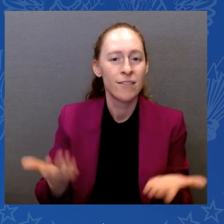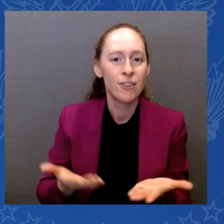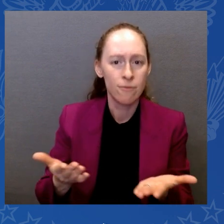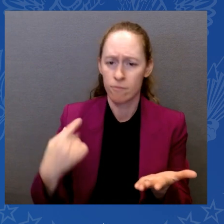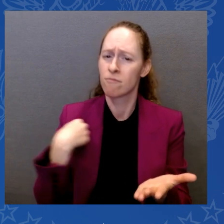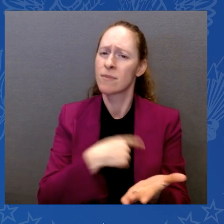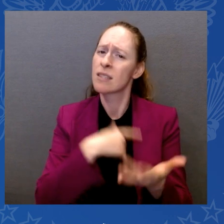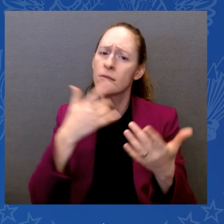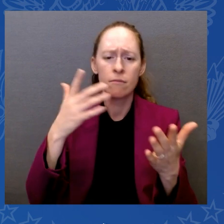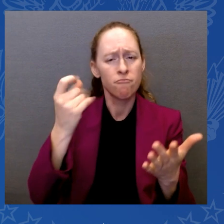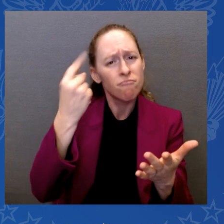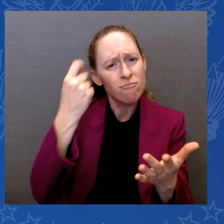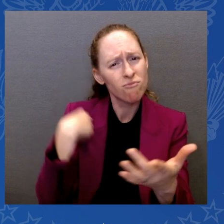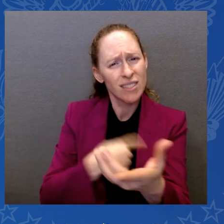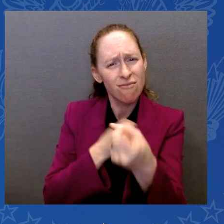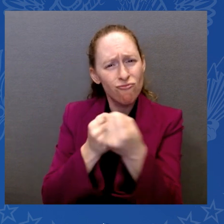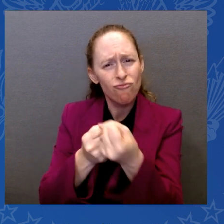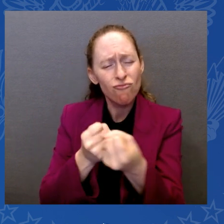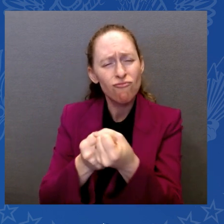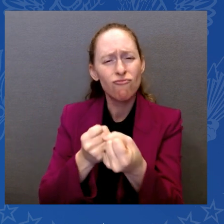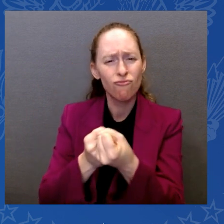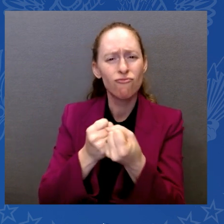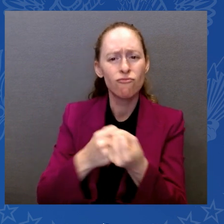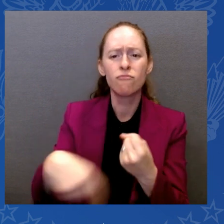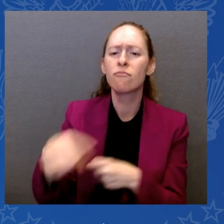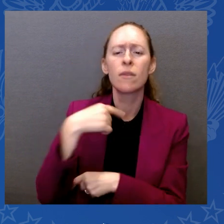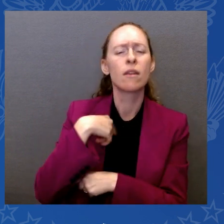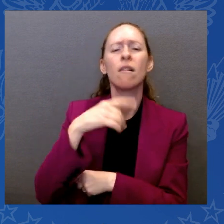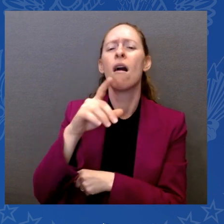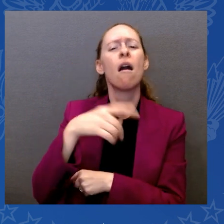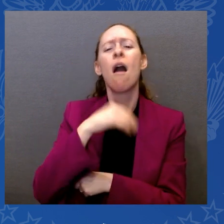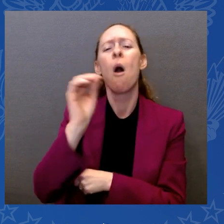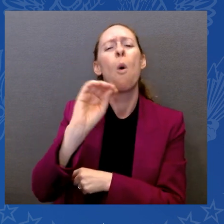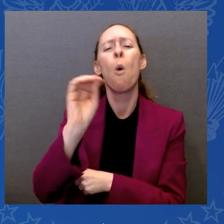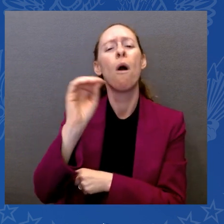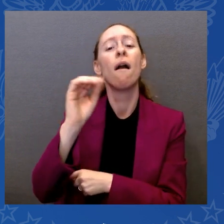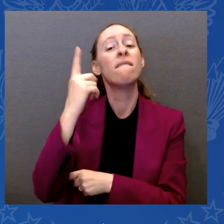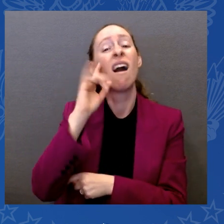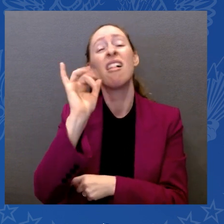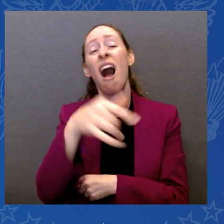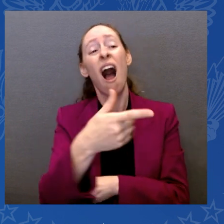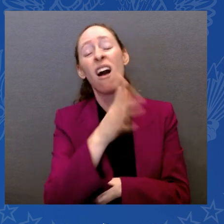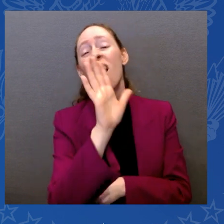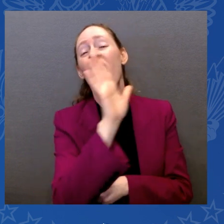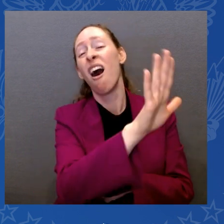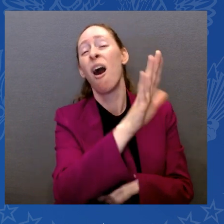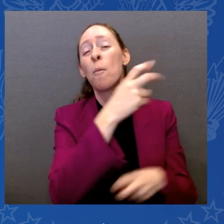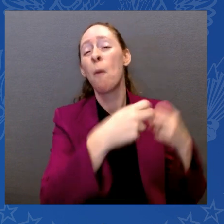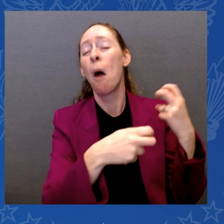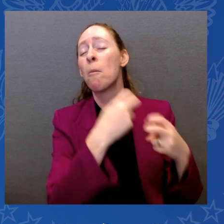And power is slowly returning, but it's returning. And more help is coming from the utilities and the mainland.